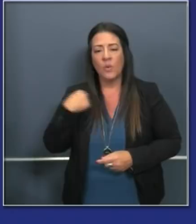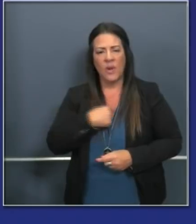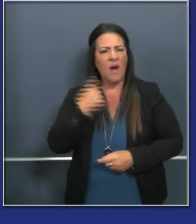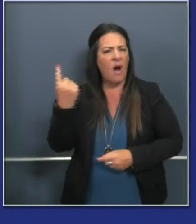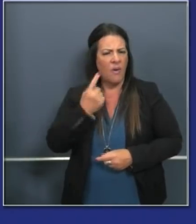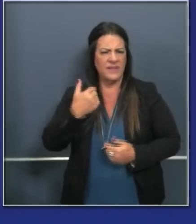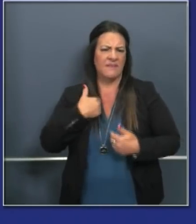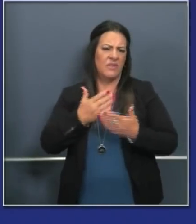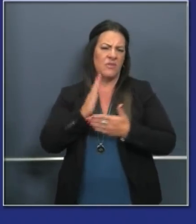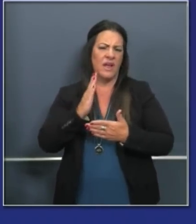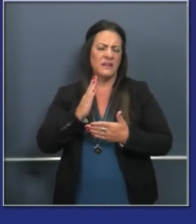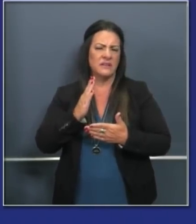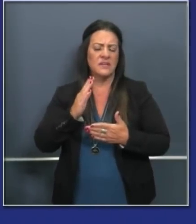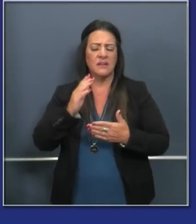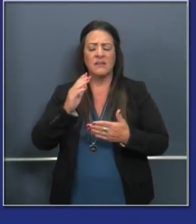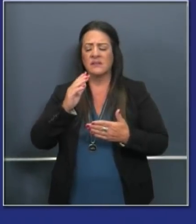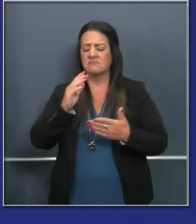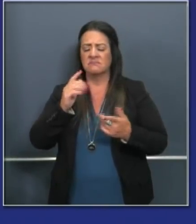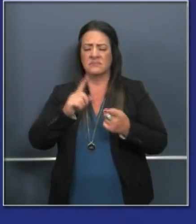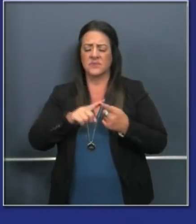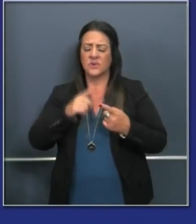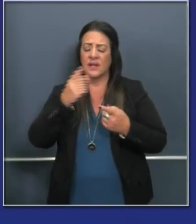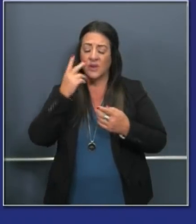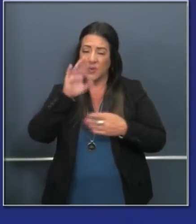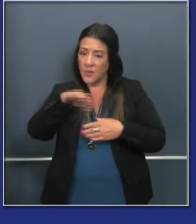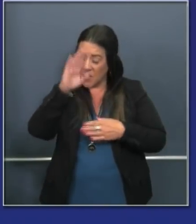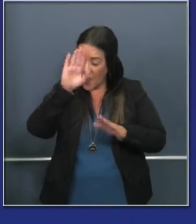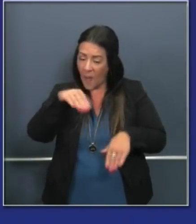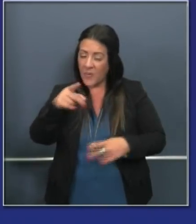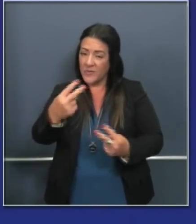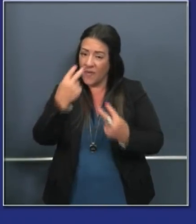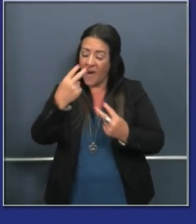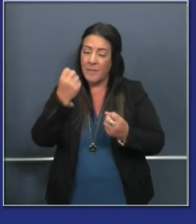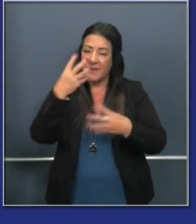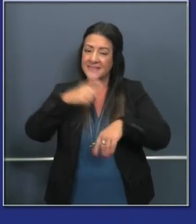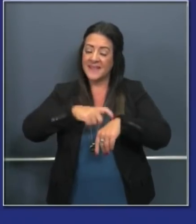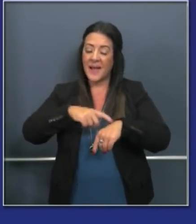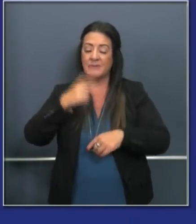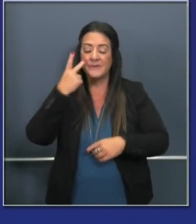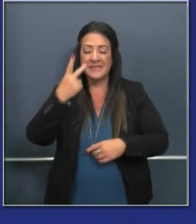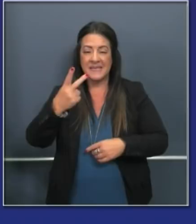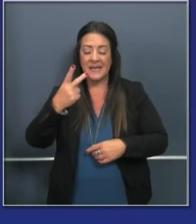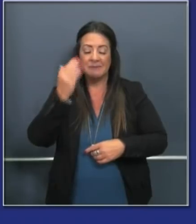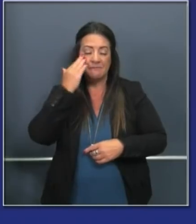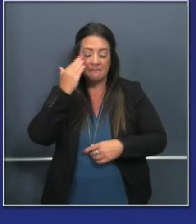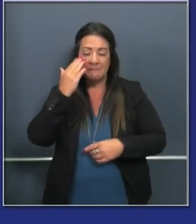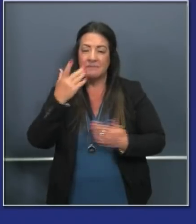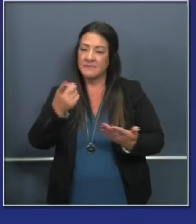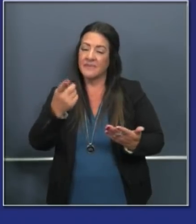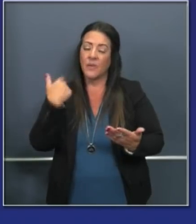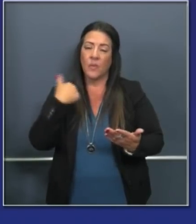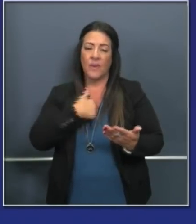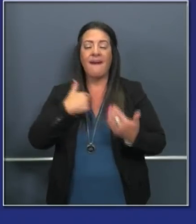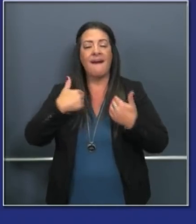ADVANCING INTO. THE SUBSEQUENT FACE AND OF COURSE. WE RESERVE THE RIGHT ALWAYS WITH THE DIVERSE WHICH THAT MANY OF YOU